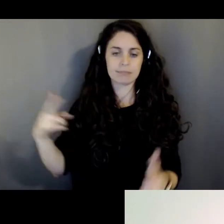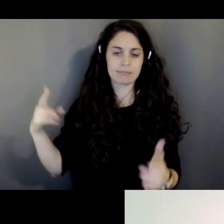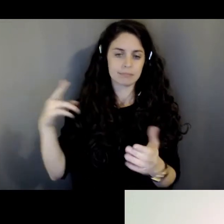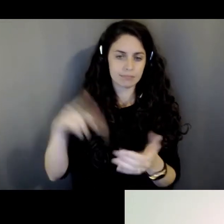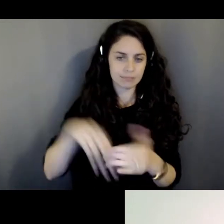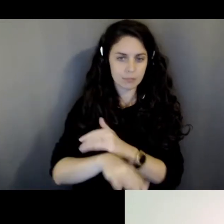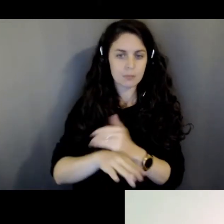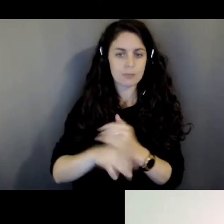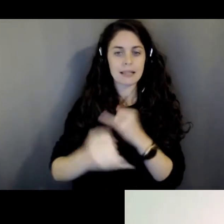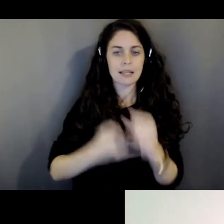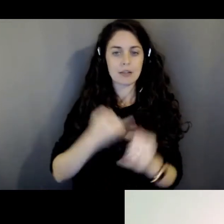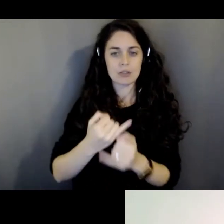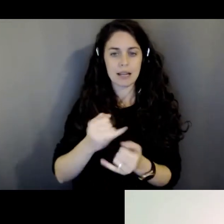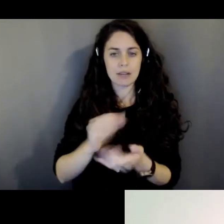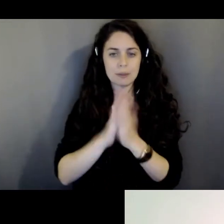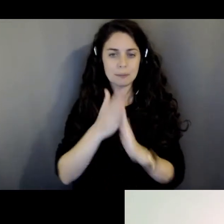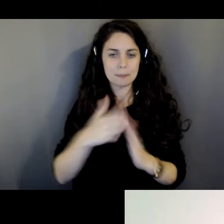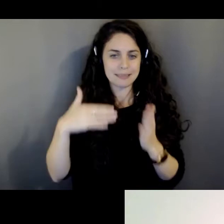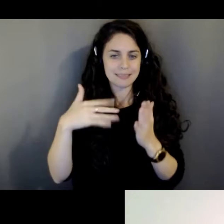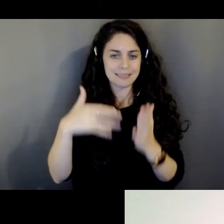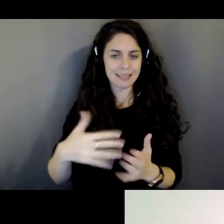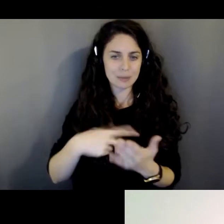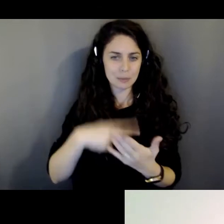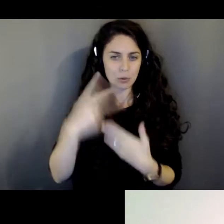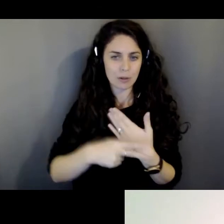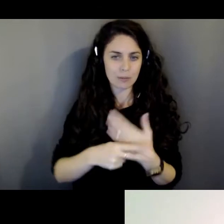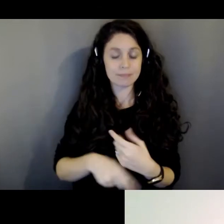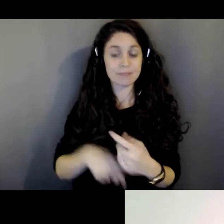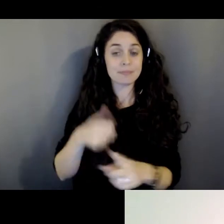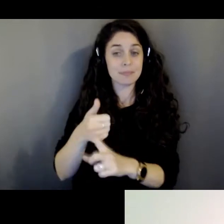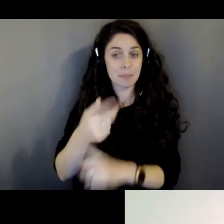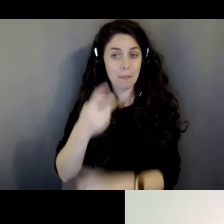where he had a lot to fight for as a blind international student and finally conquered